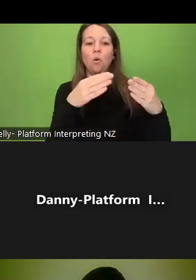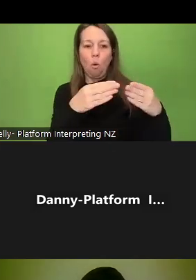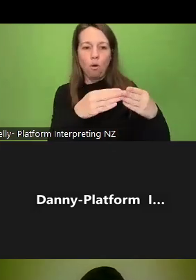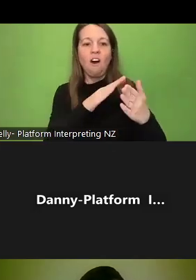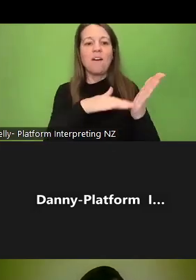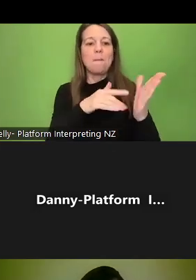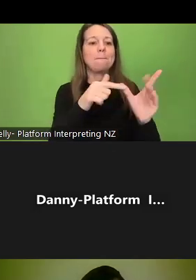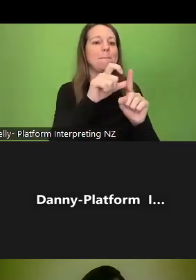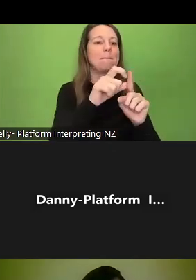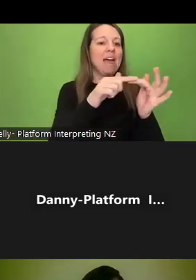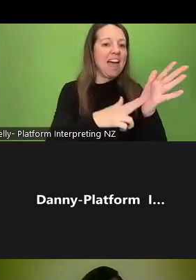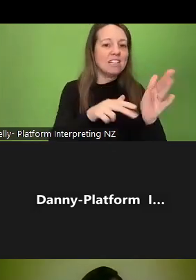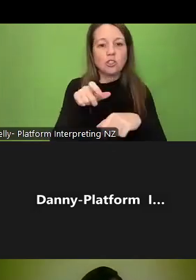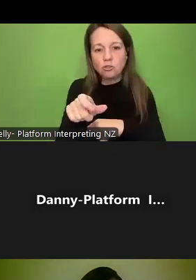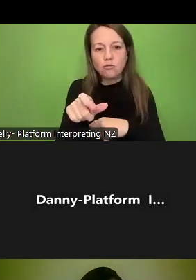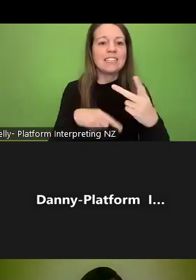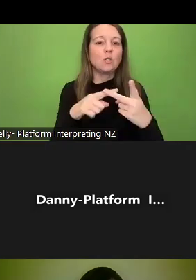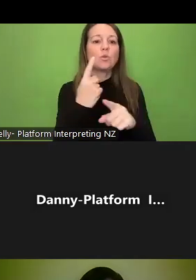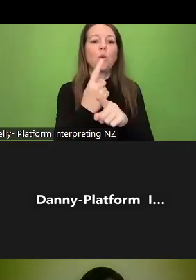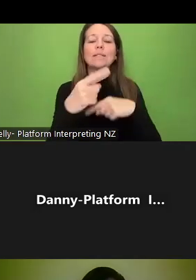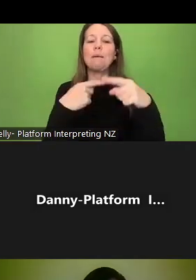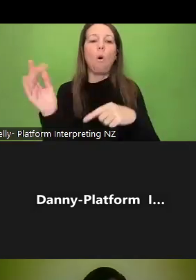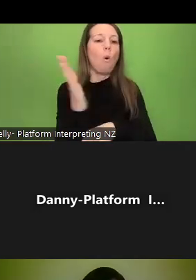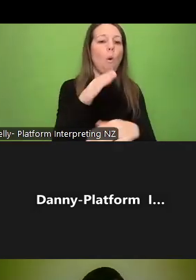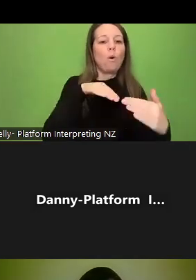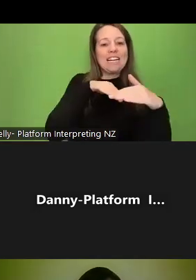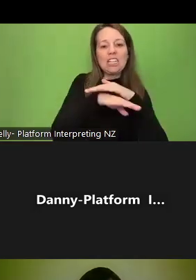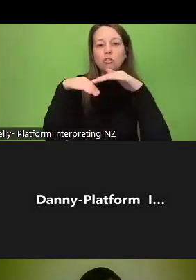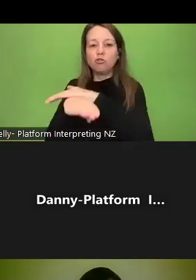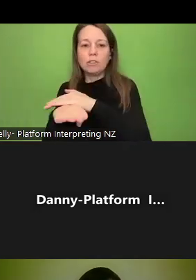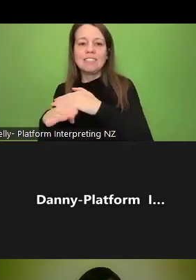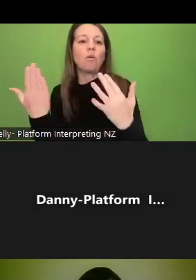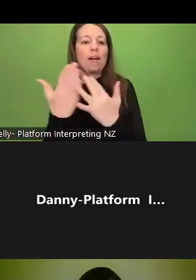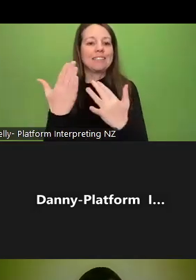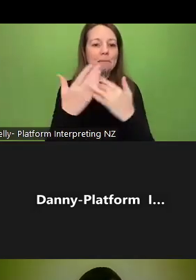what I've said. So this guide, takes you from the front door all the way through the space,